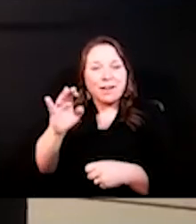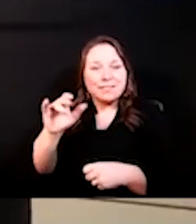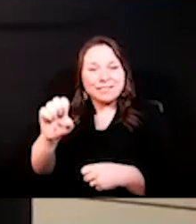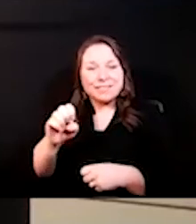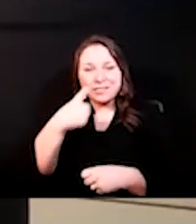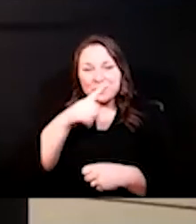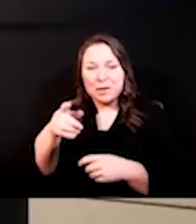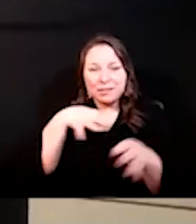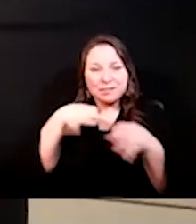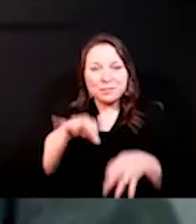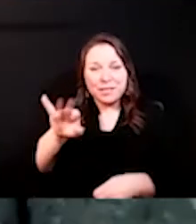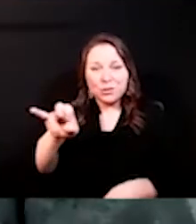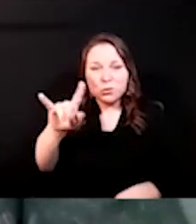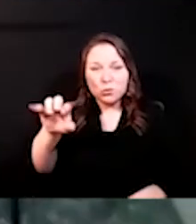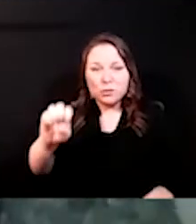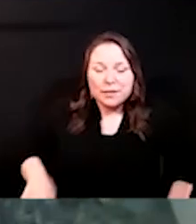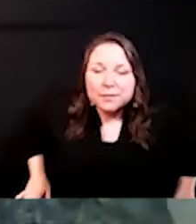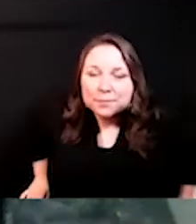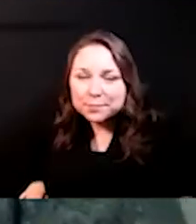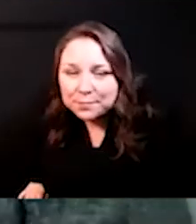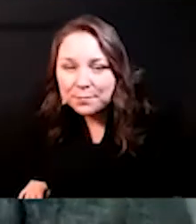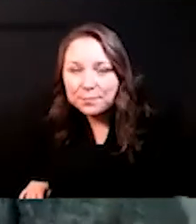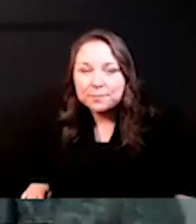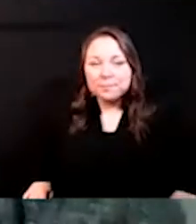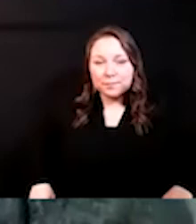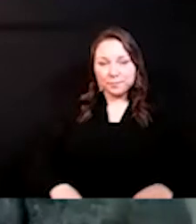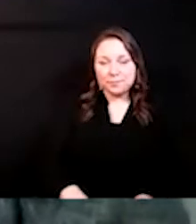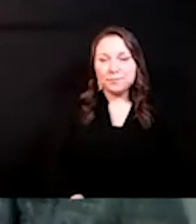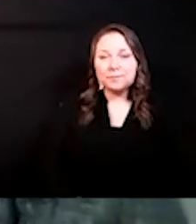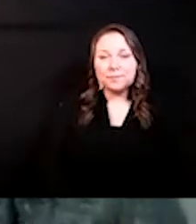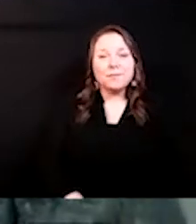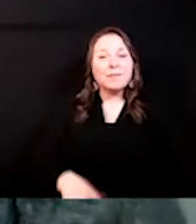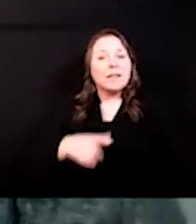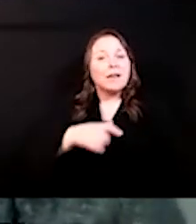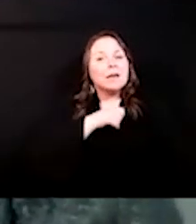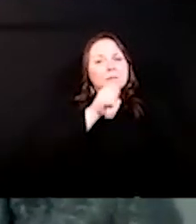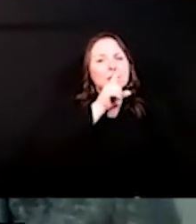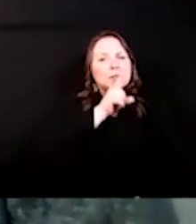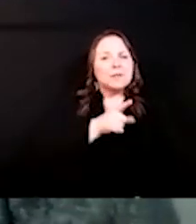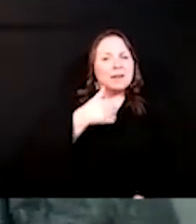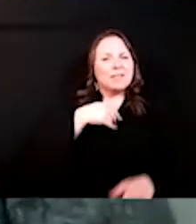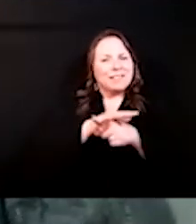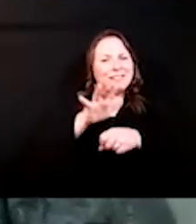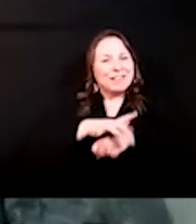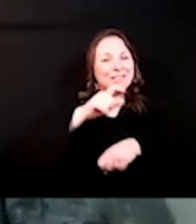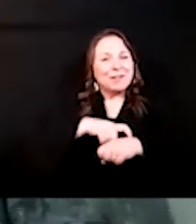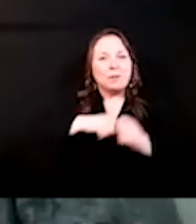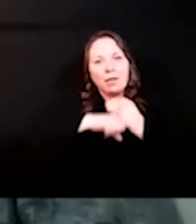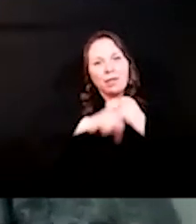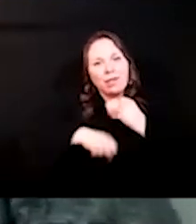THAT? JULIE, CAN YOU WALK US THROUGH THAT? » SURE, HAPPY TO. I WILL SAY I DON'T KNOW THAT WE HAVE ENOUGH